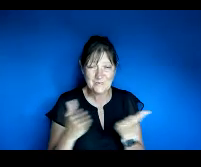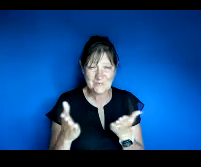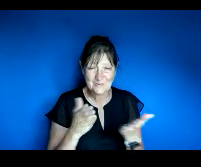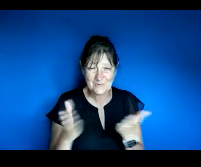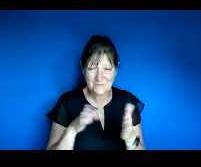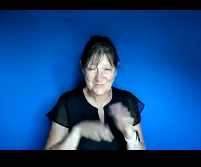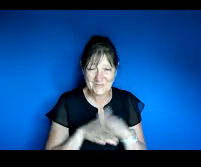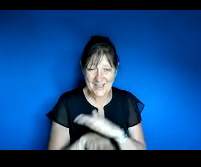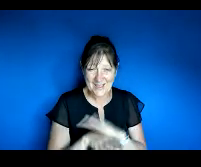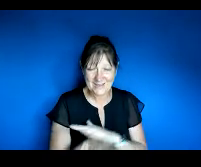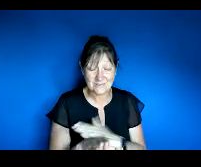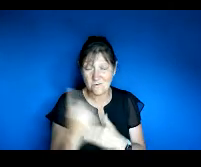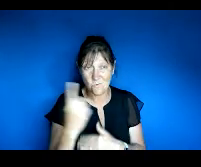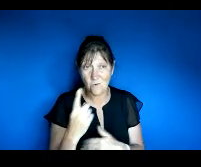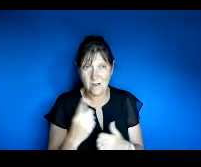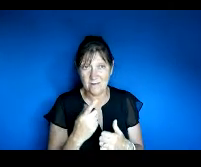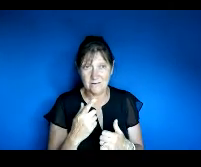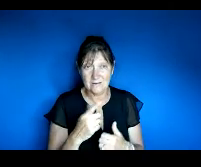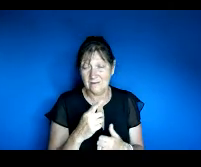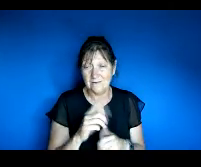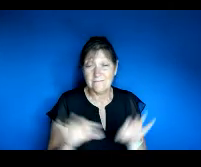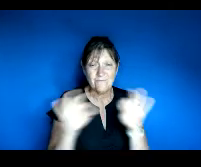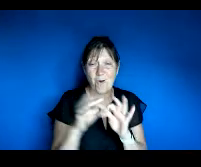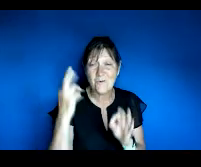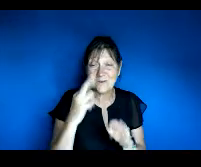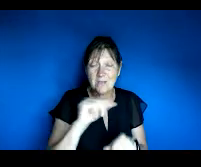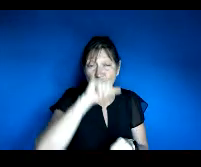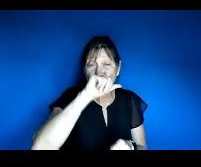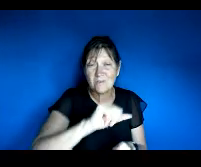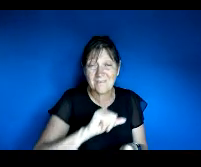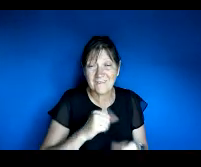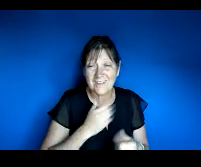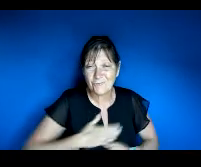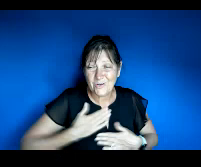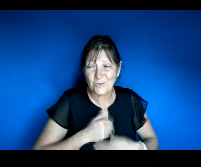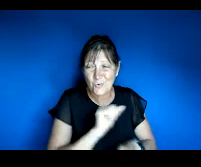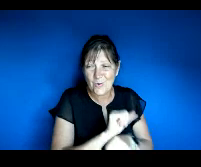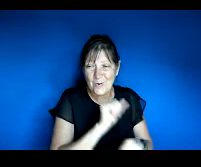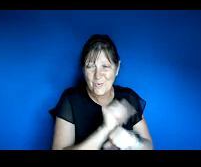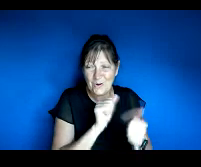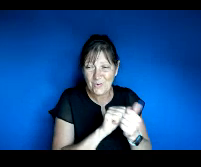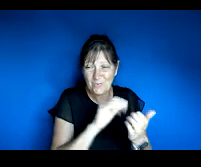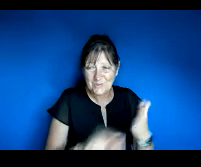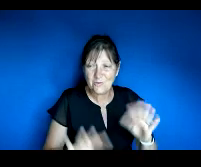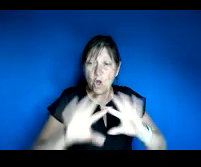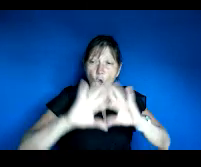that I love working for this office and supporting students in the way that we do, is this holistic approach that we take.